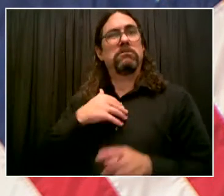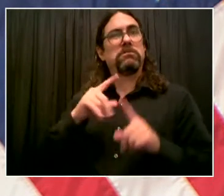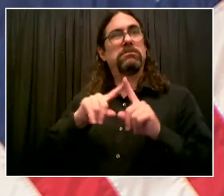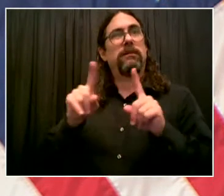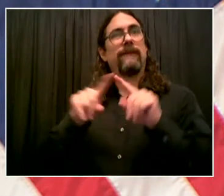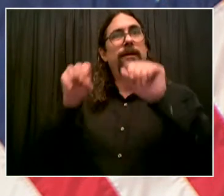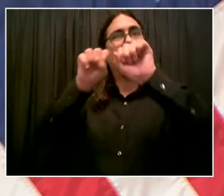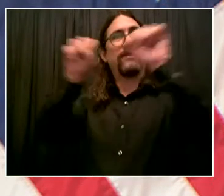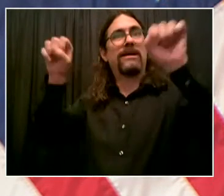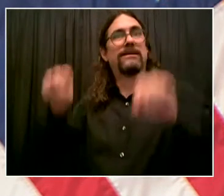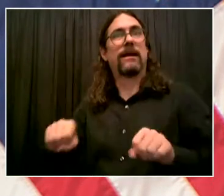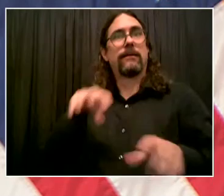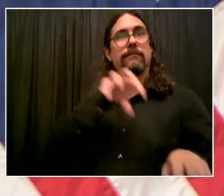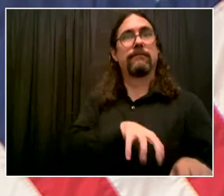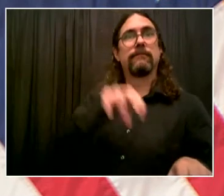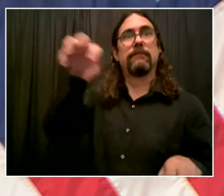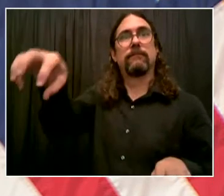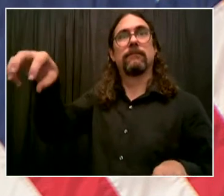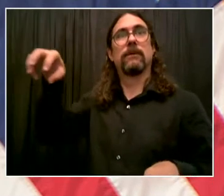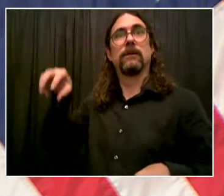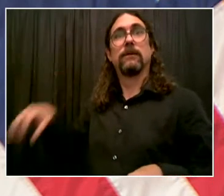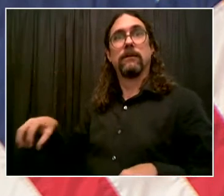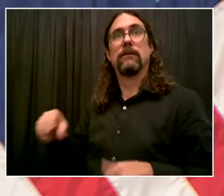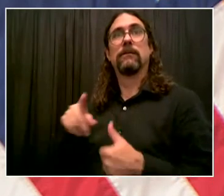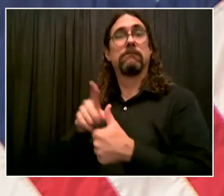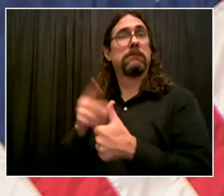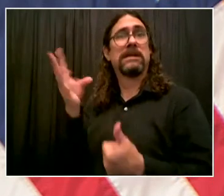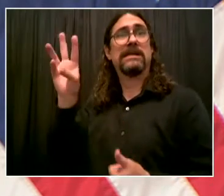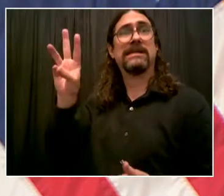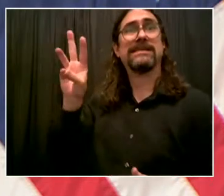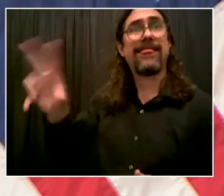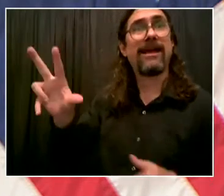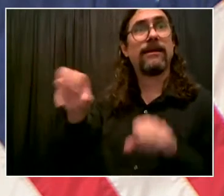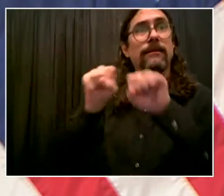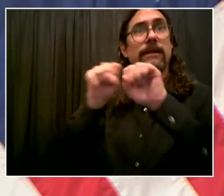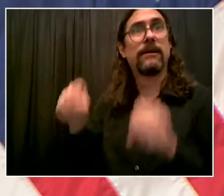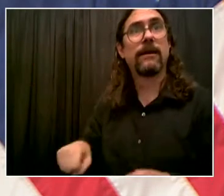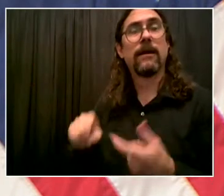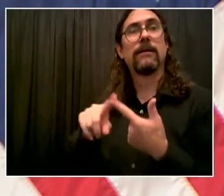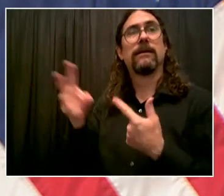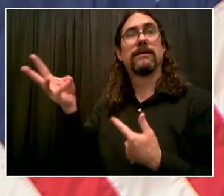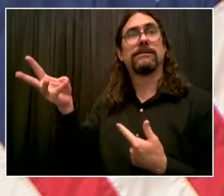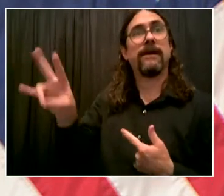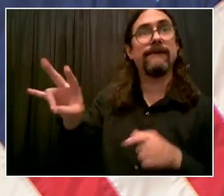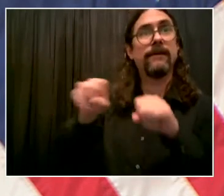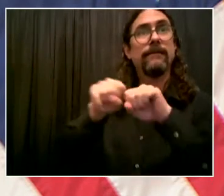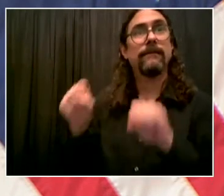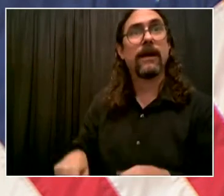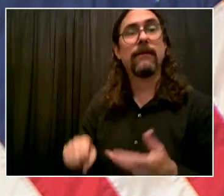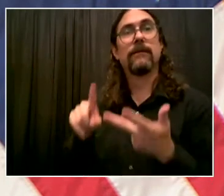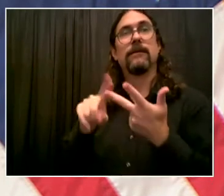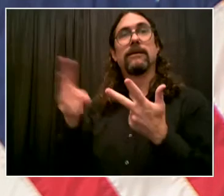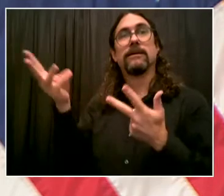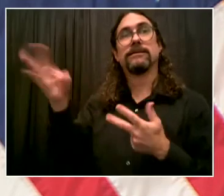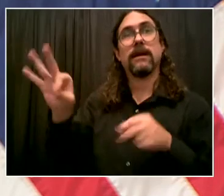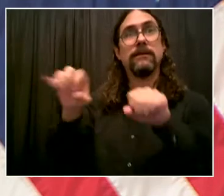TO BE COVERED WILL BE THE SIXTH TWO